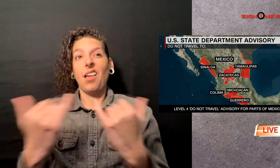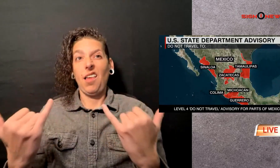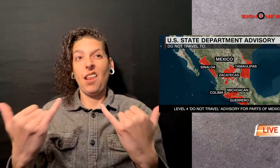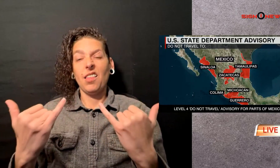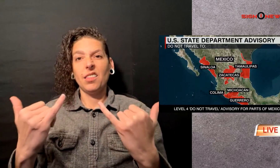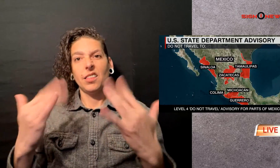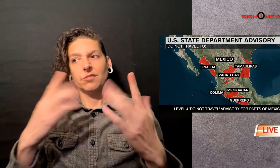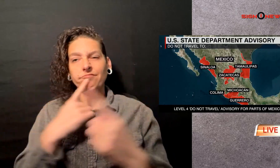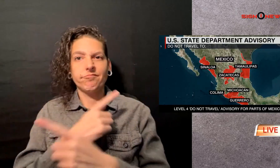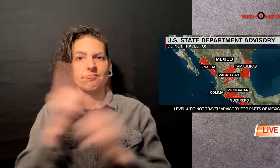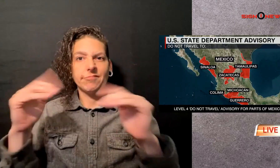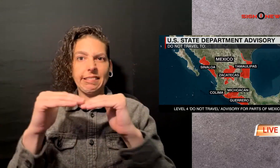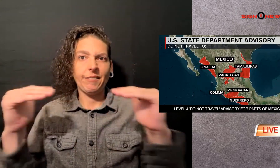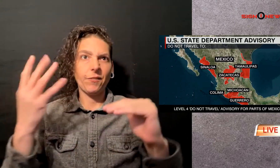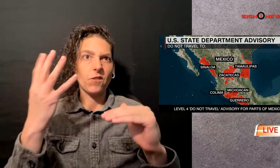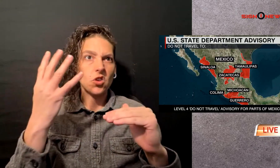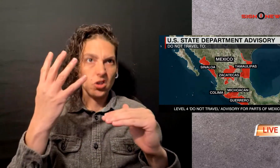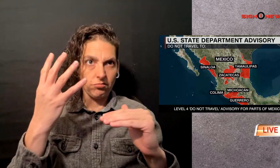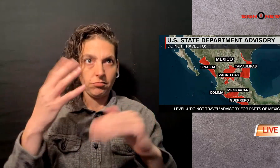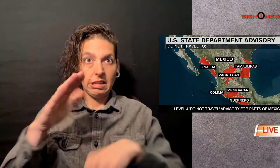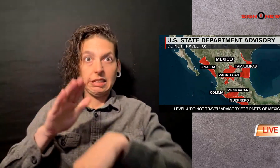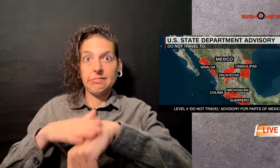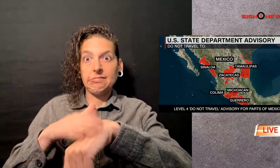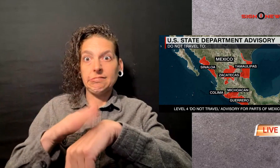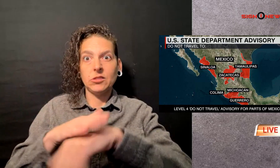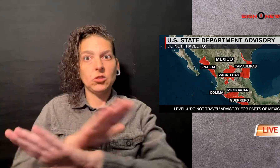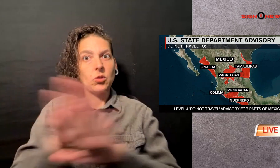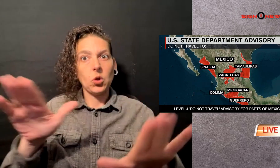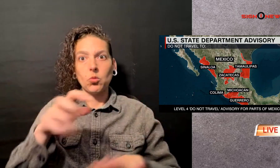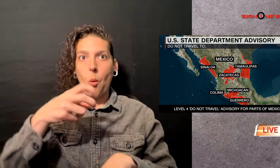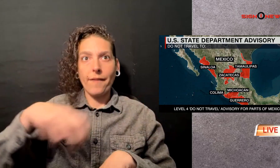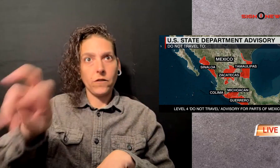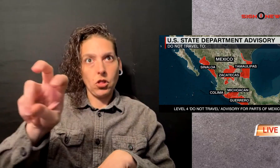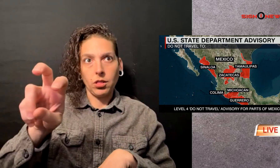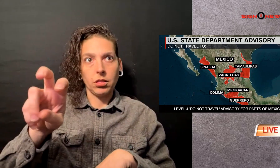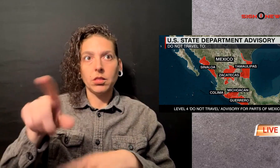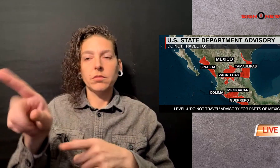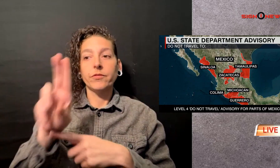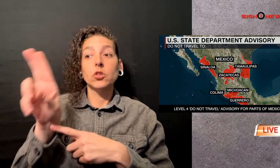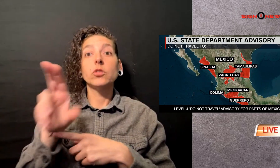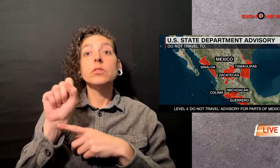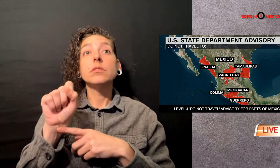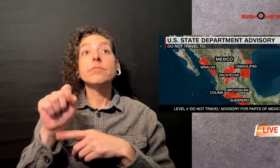the State Department has issued a Level IV do not travel advisory for